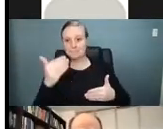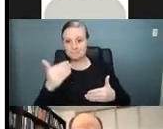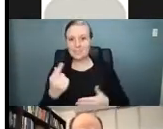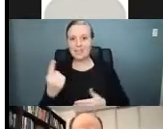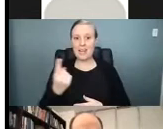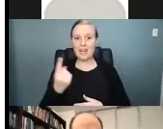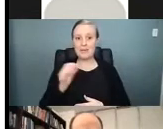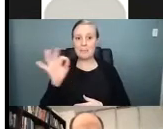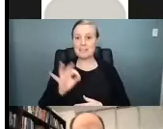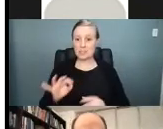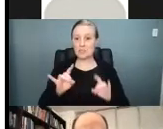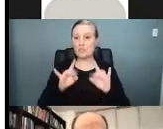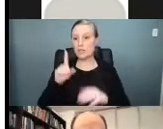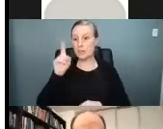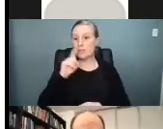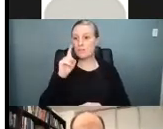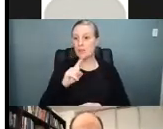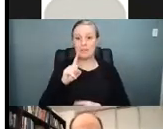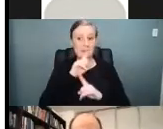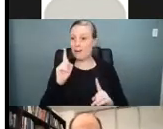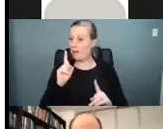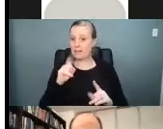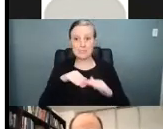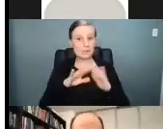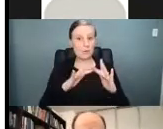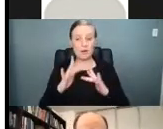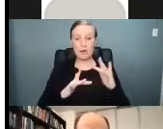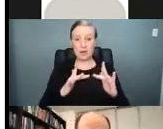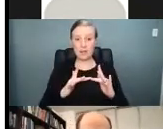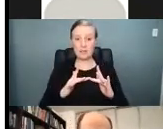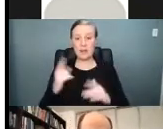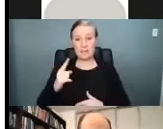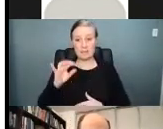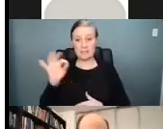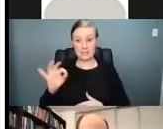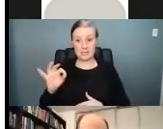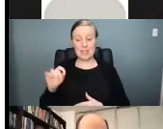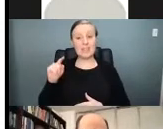year, so there has been some improvement there and that may reflect the circumstances of